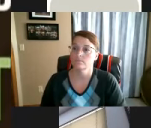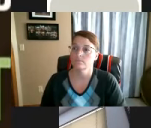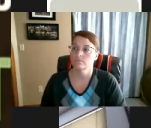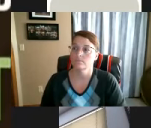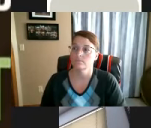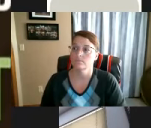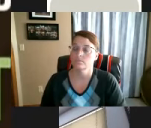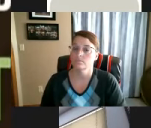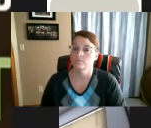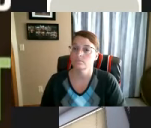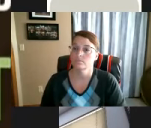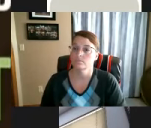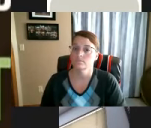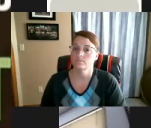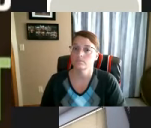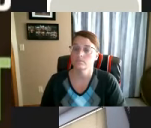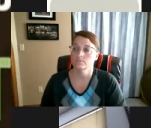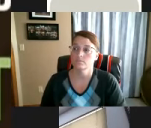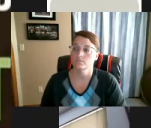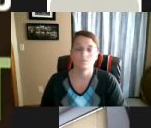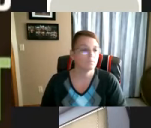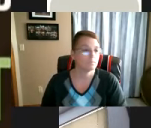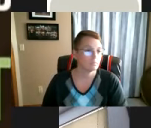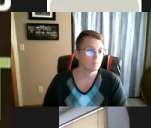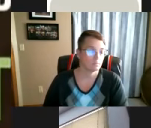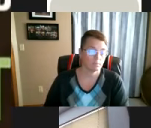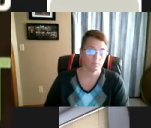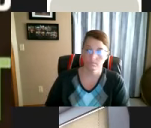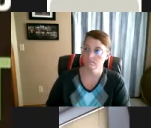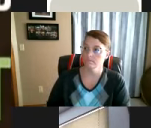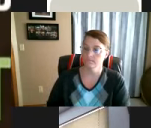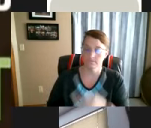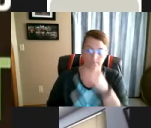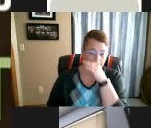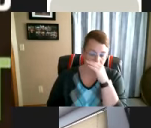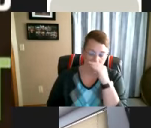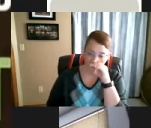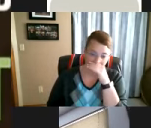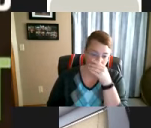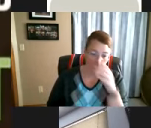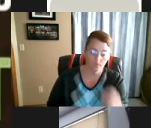And it's strength in coming together in unity where we can make sure those voices can be